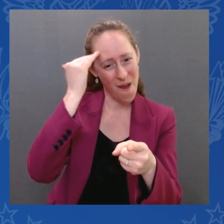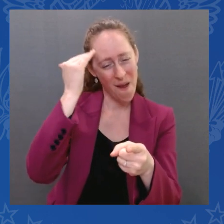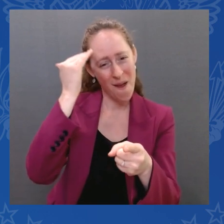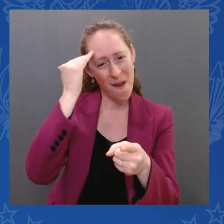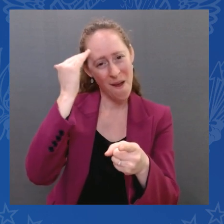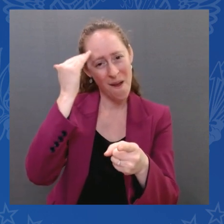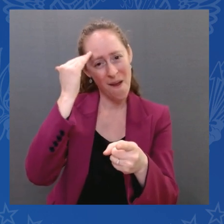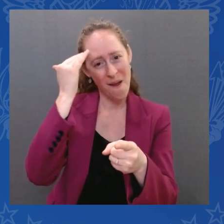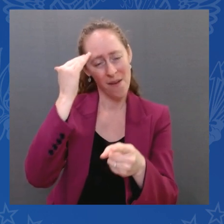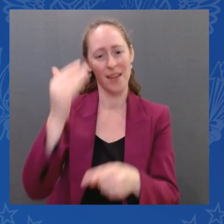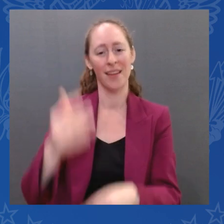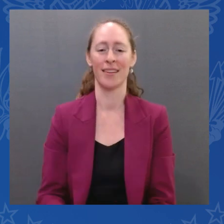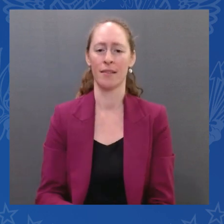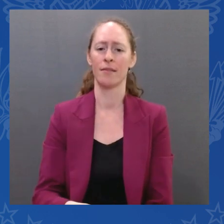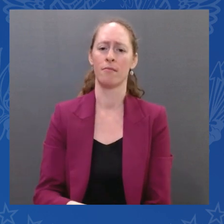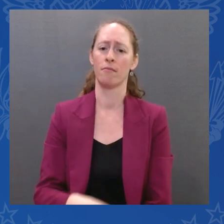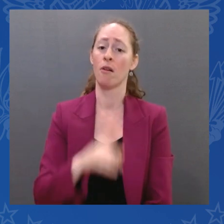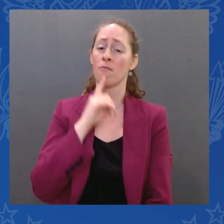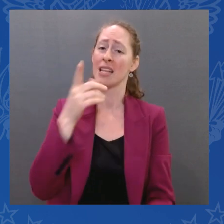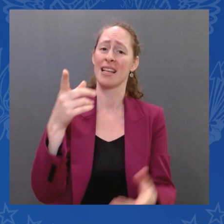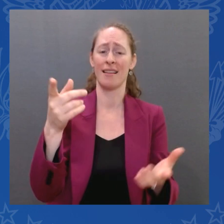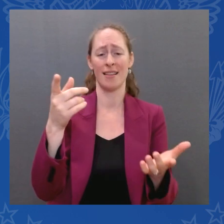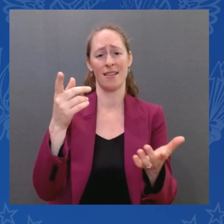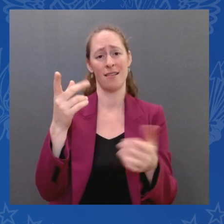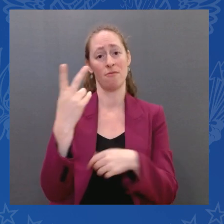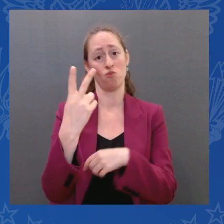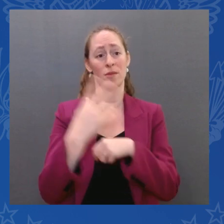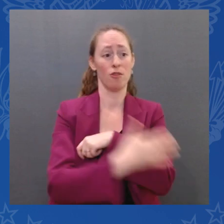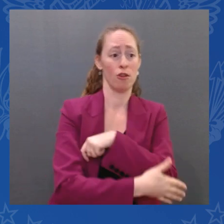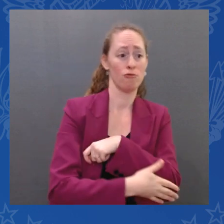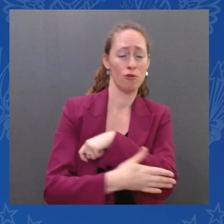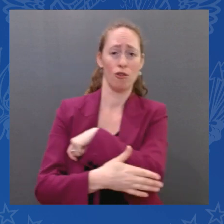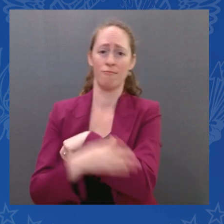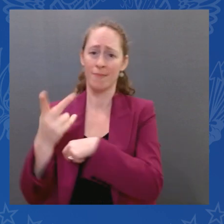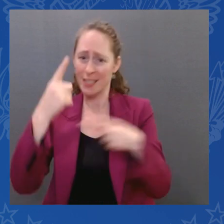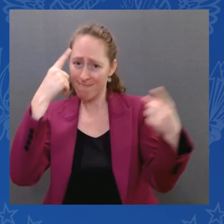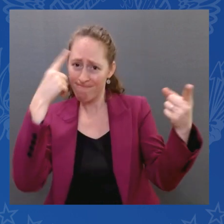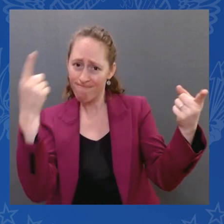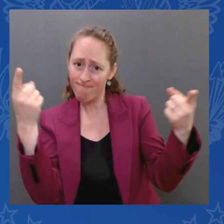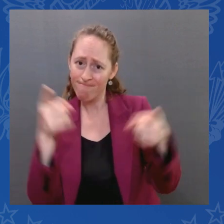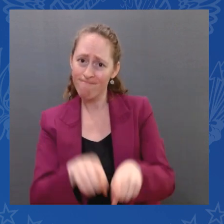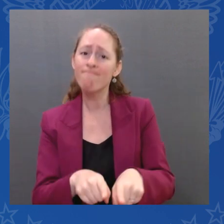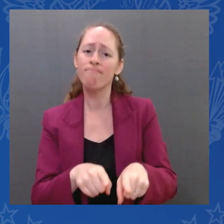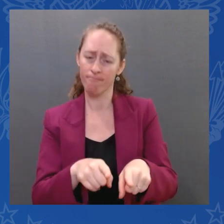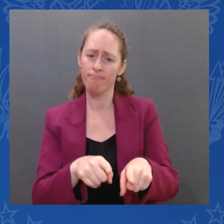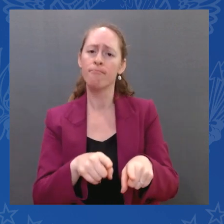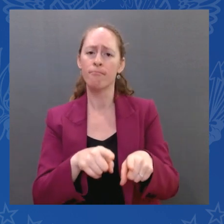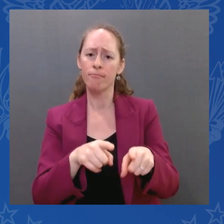the future of equal measure of freedom, prosperity, and democracy for Israelis and Palestinians alike.